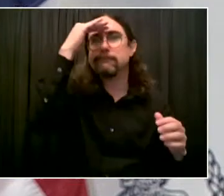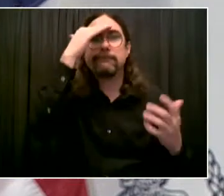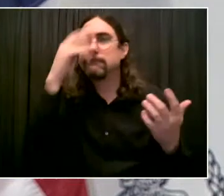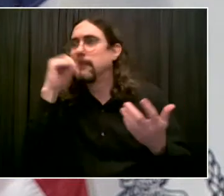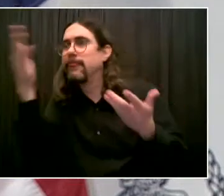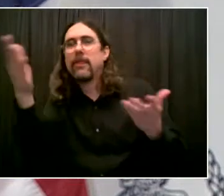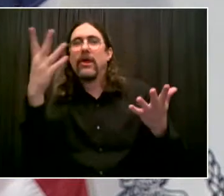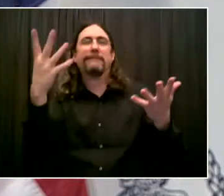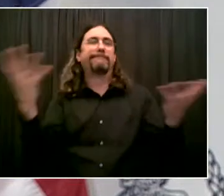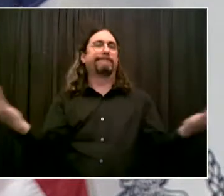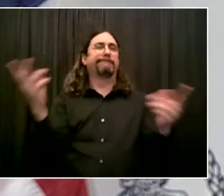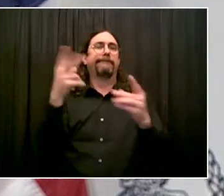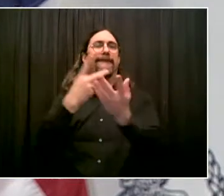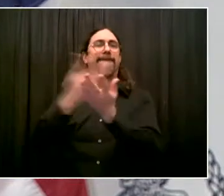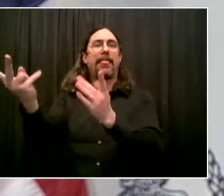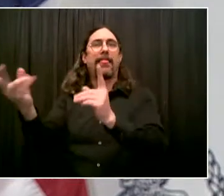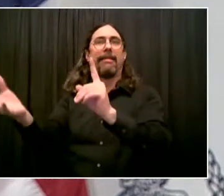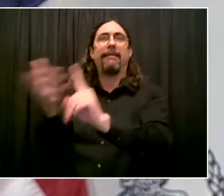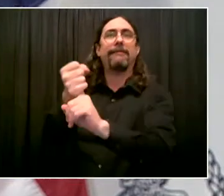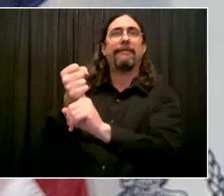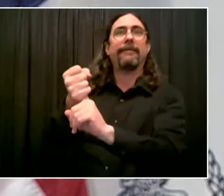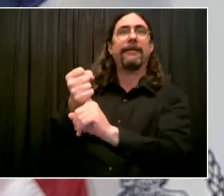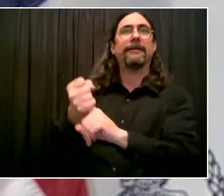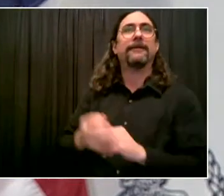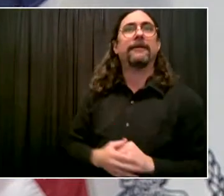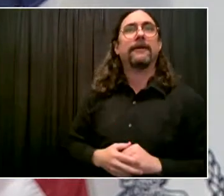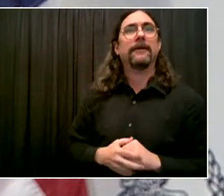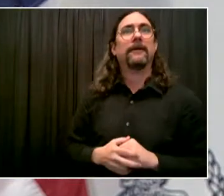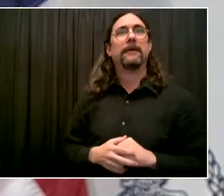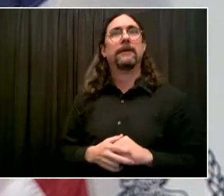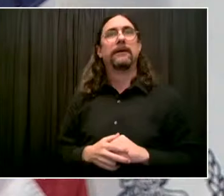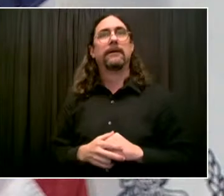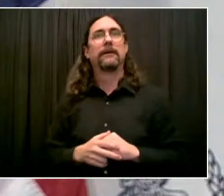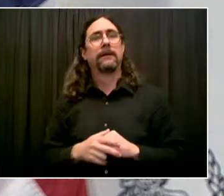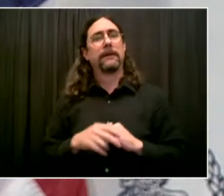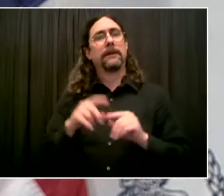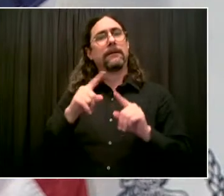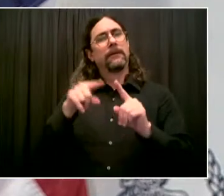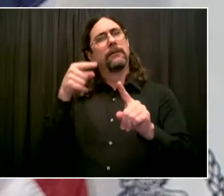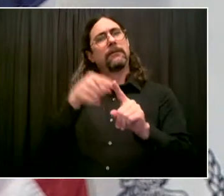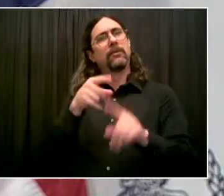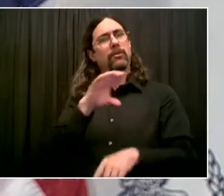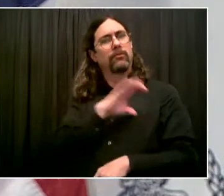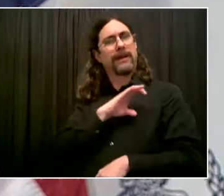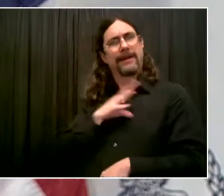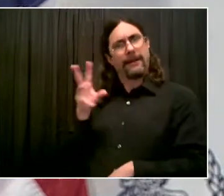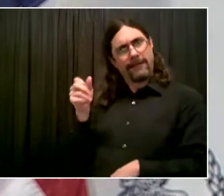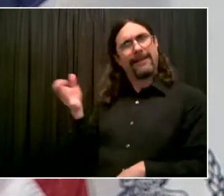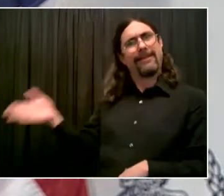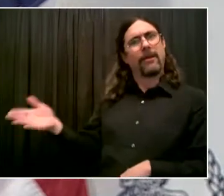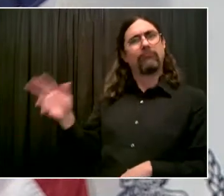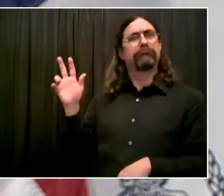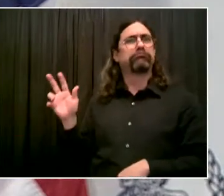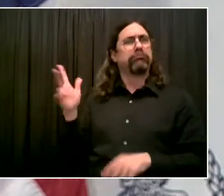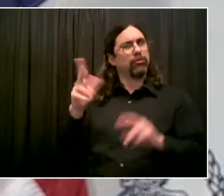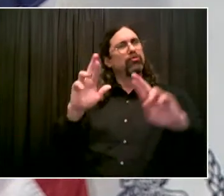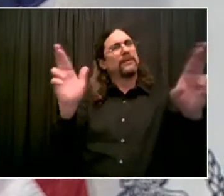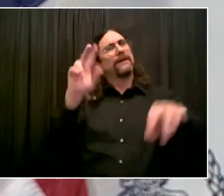THEHEM. BUT THE FACT THAT YOU WENT UP THERE AND THERERE ARE POLICE OFFICERS THERE IIANS I INDICATION